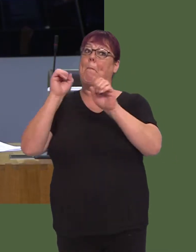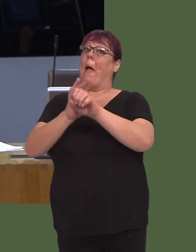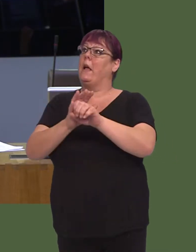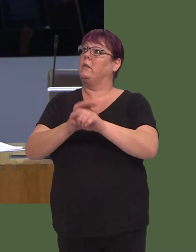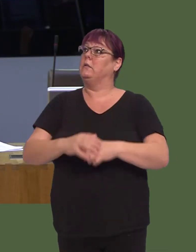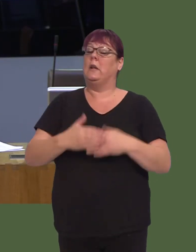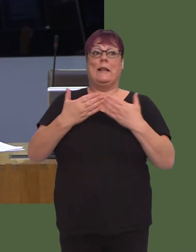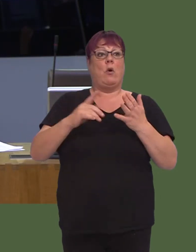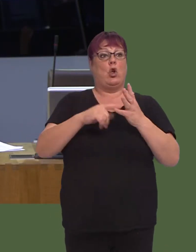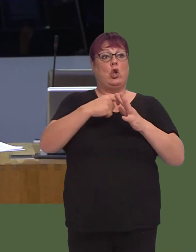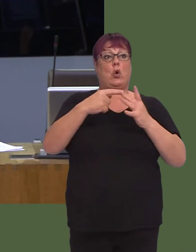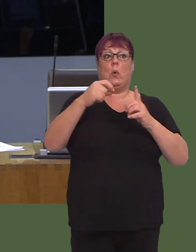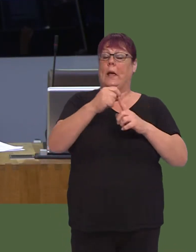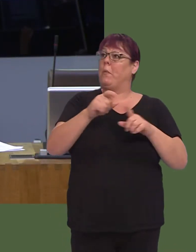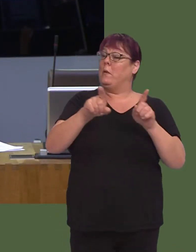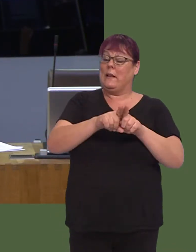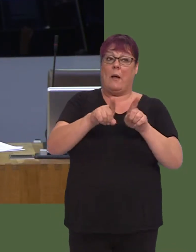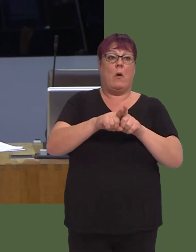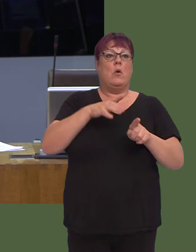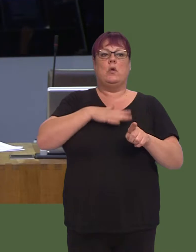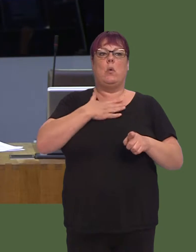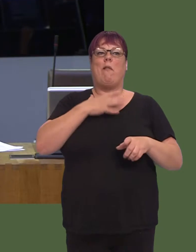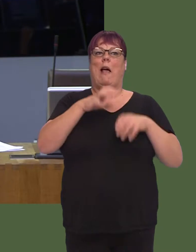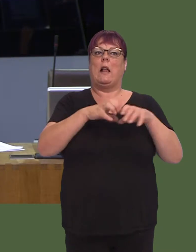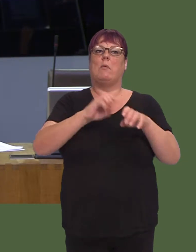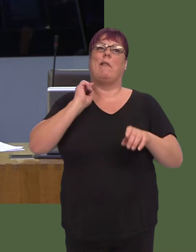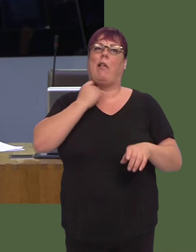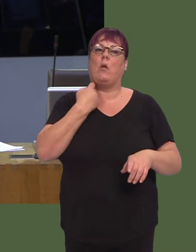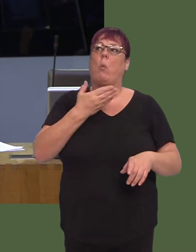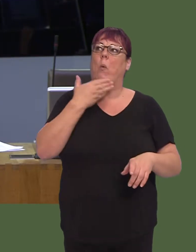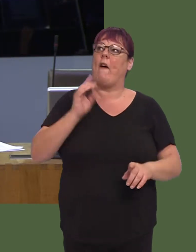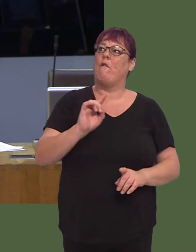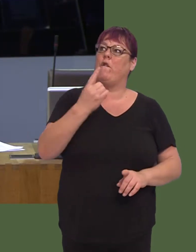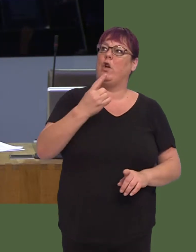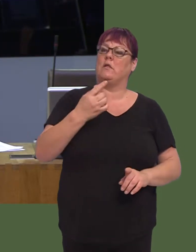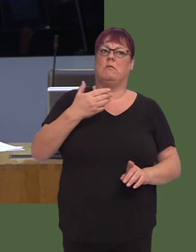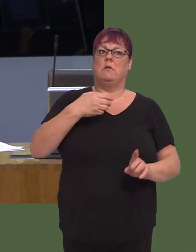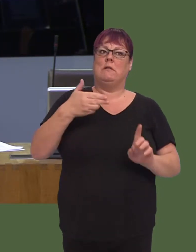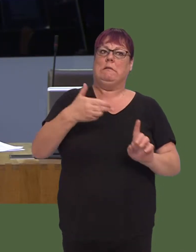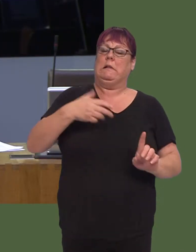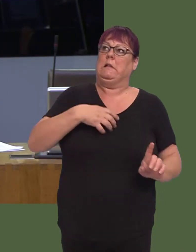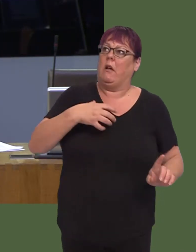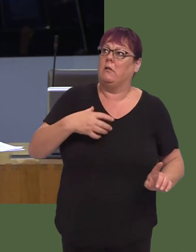It is now UKIP policy to ban the practice of non-stun slaughter entirely here in the UK.